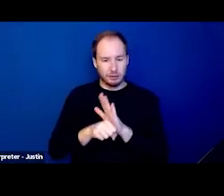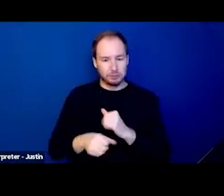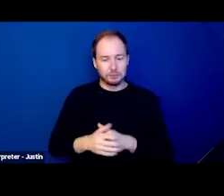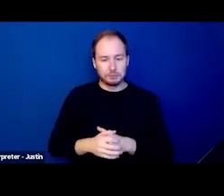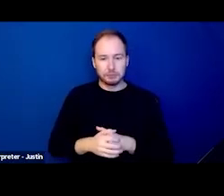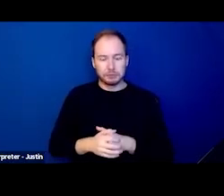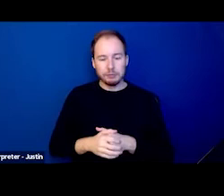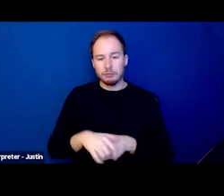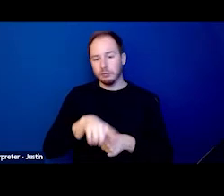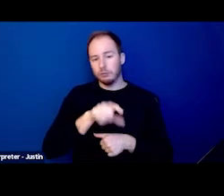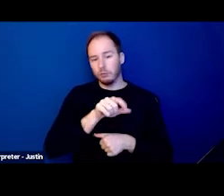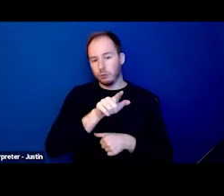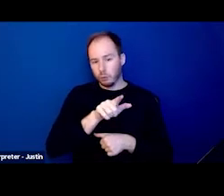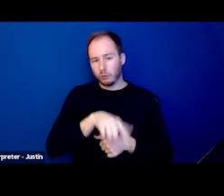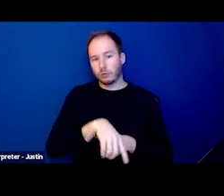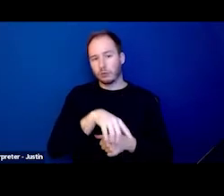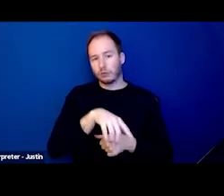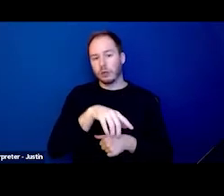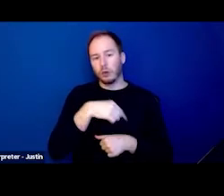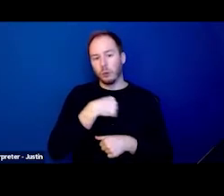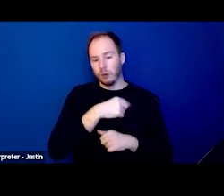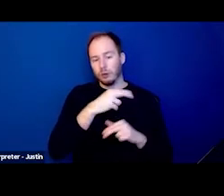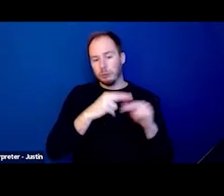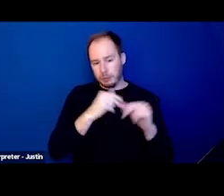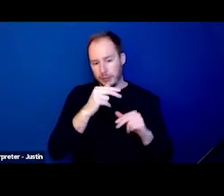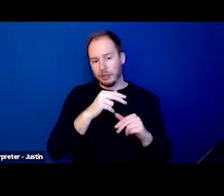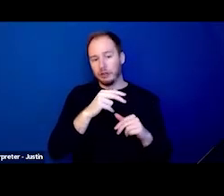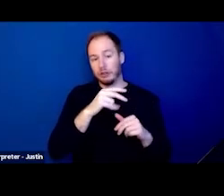Also in 2021 Lifeline capacity building grant ended.